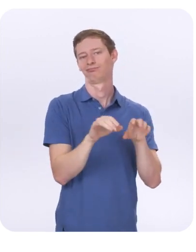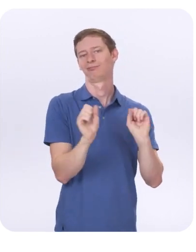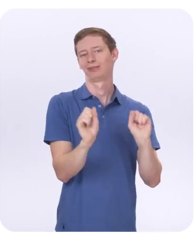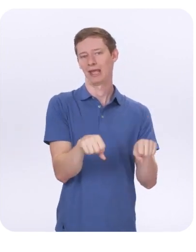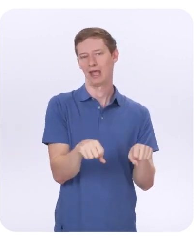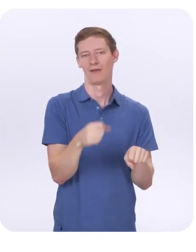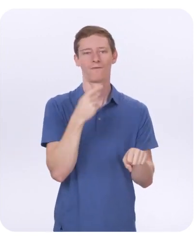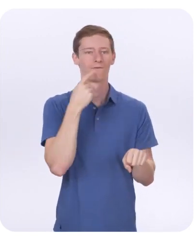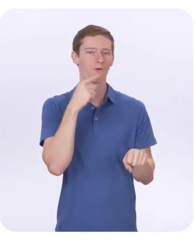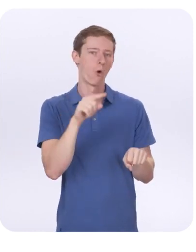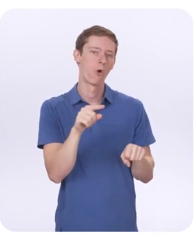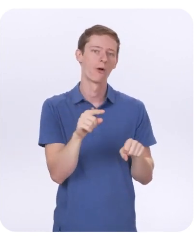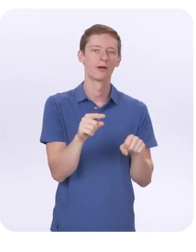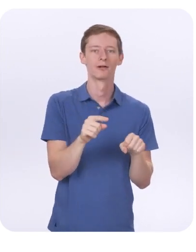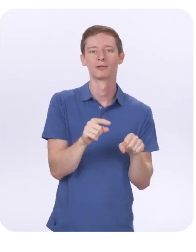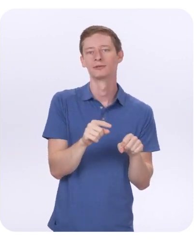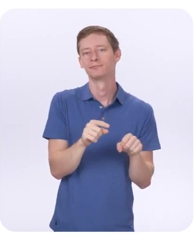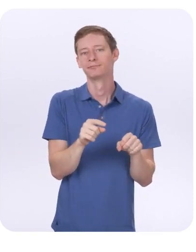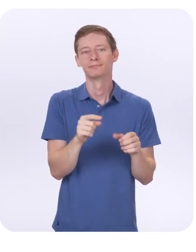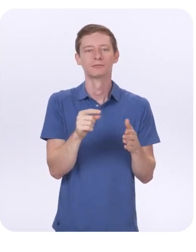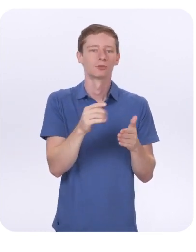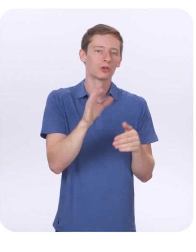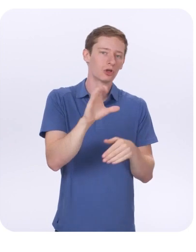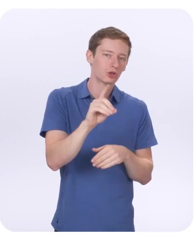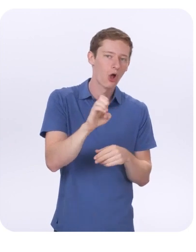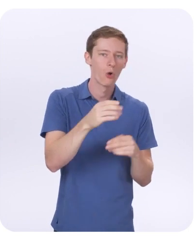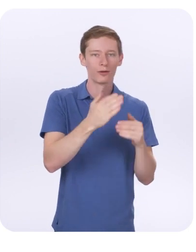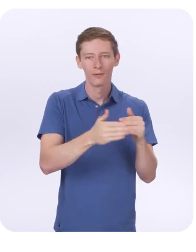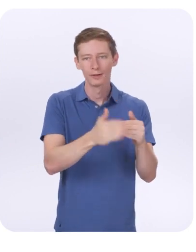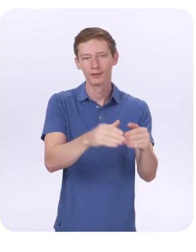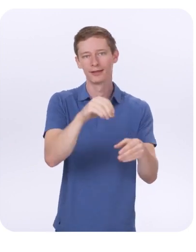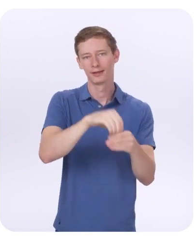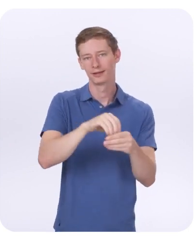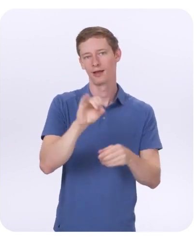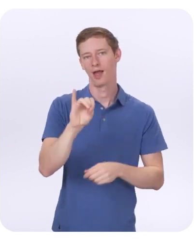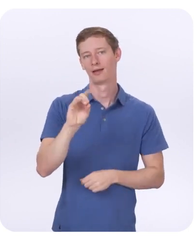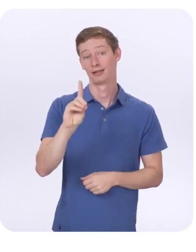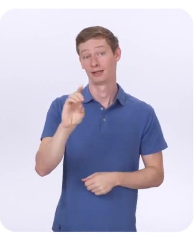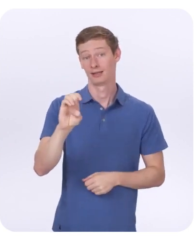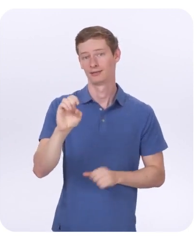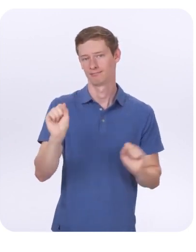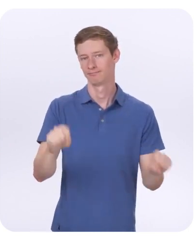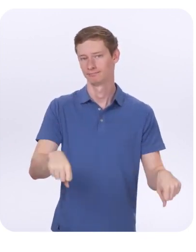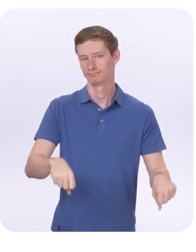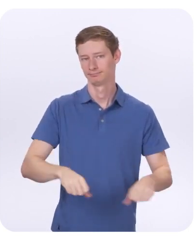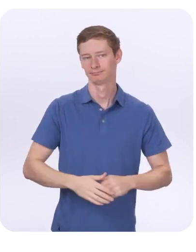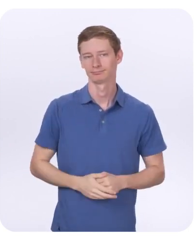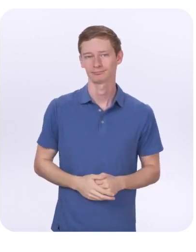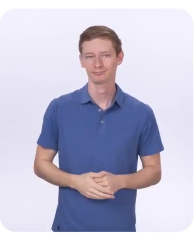And here are a few details on training the base Code Llama. In terms of compute,